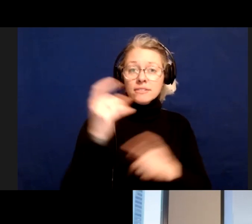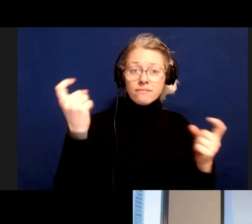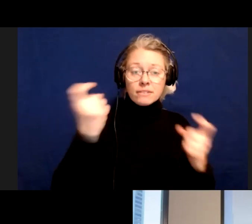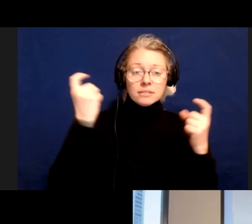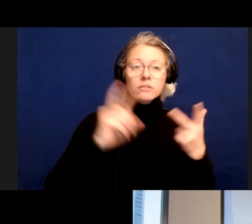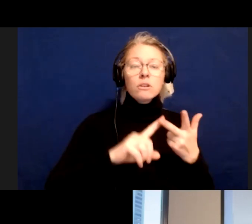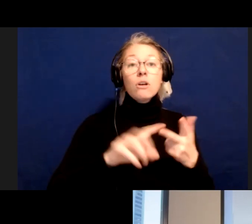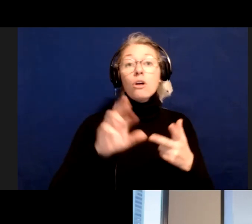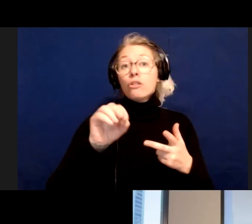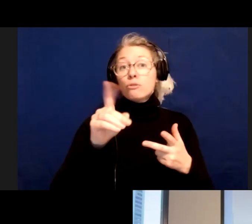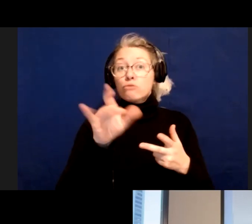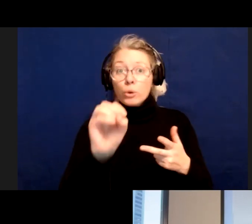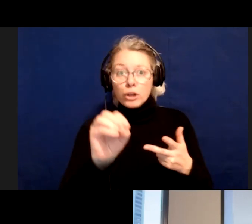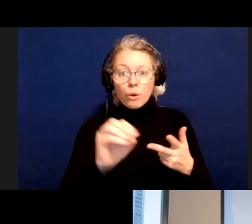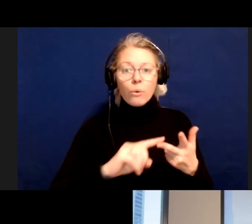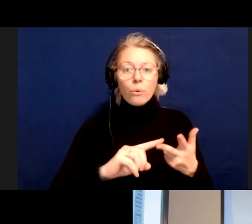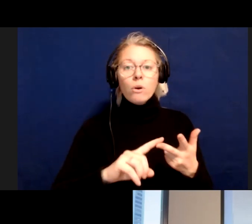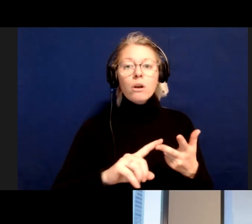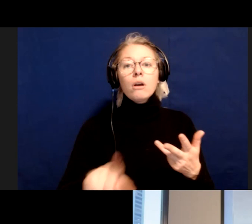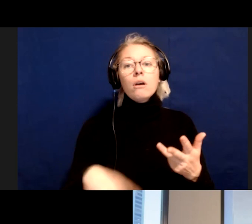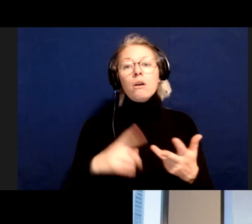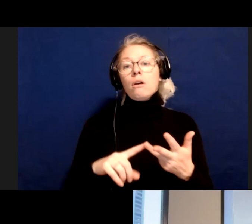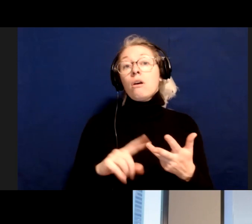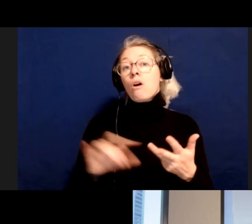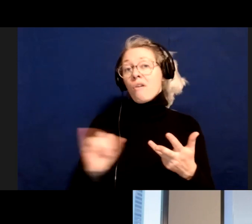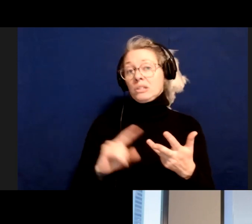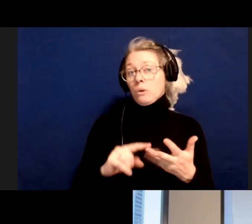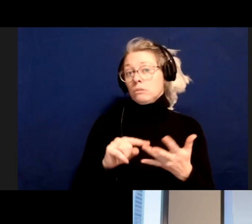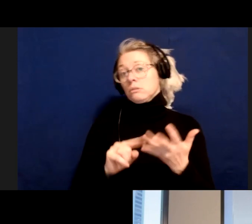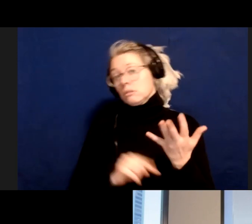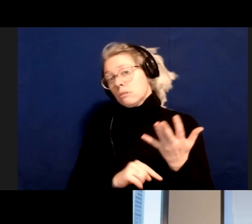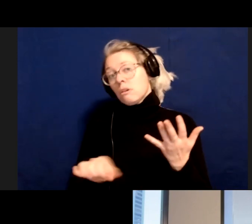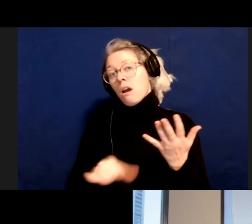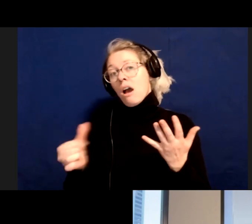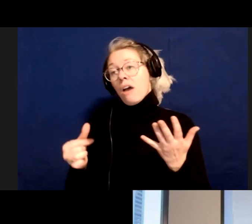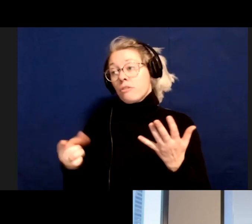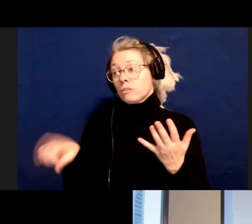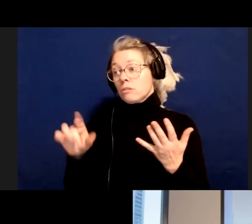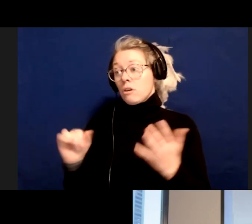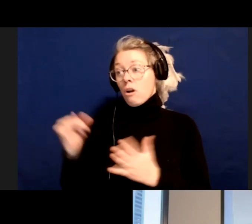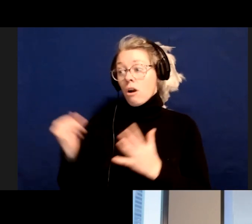Rodeo. Supplementing that is an invitation for other artists to take part and participate.